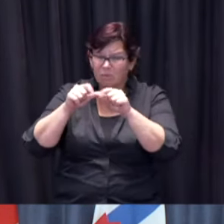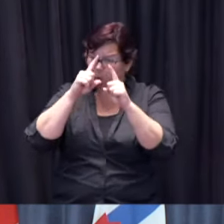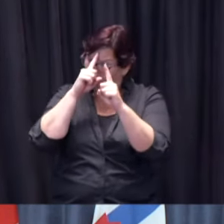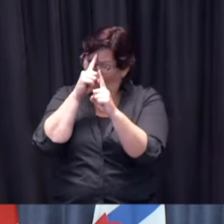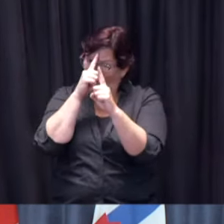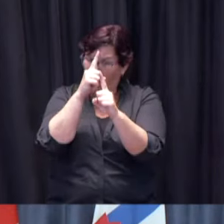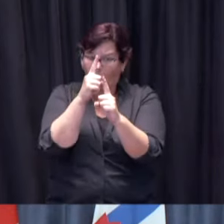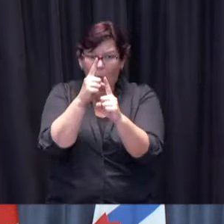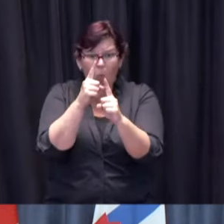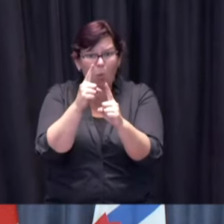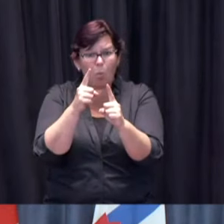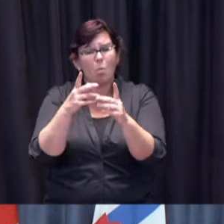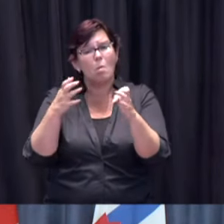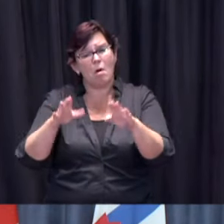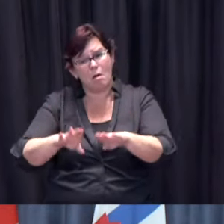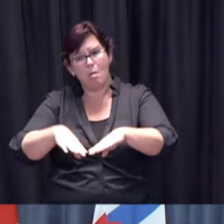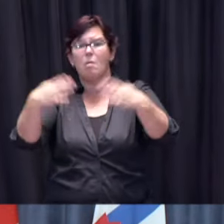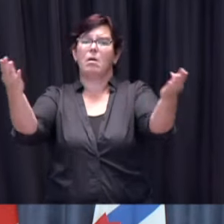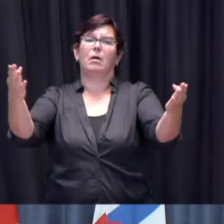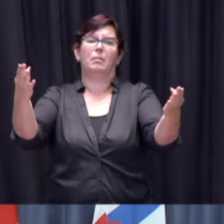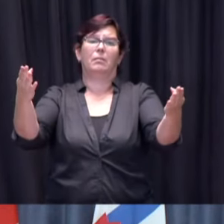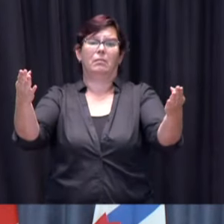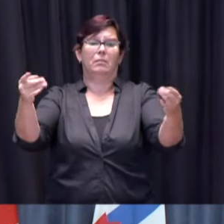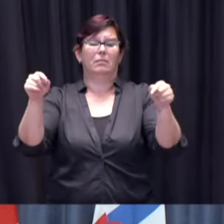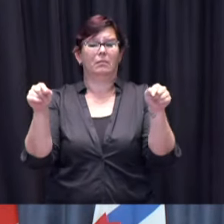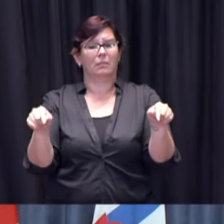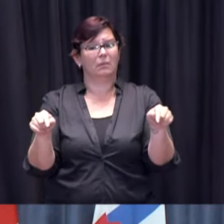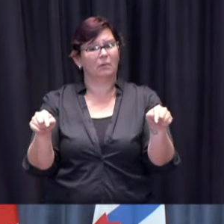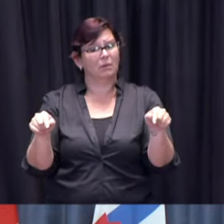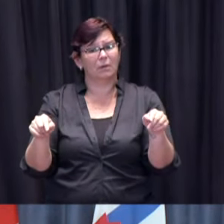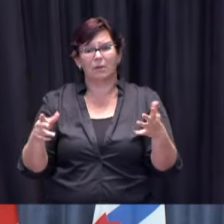reopening takes place so we haven't just been relaxing and